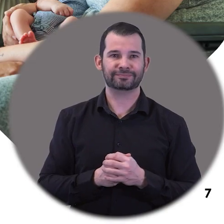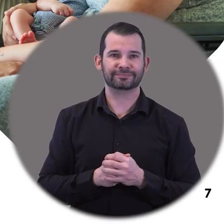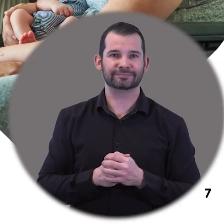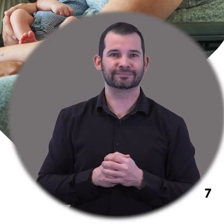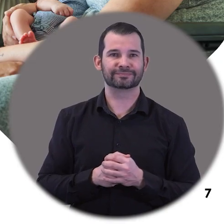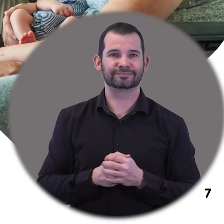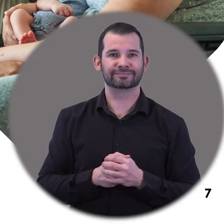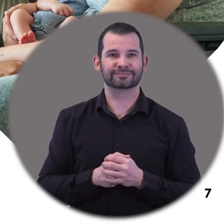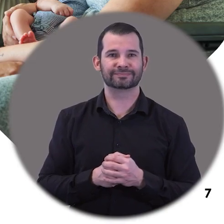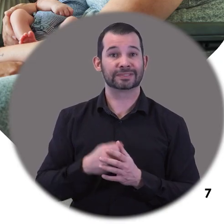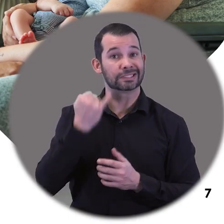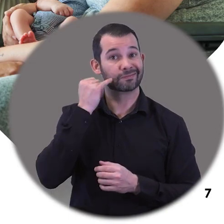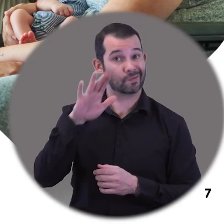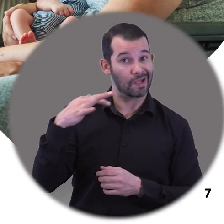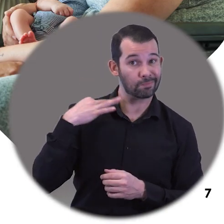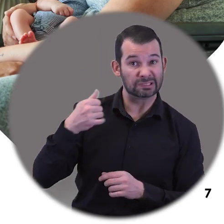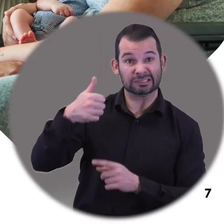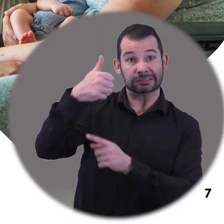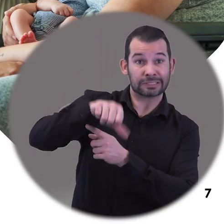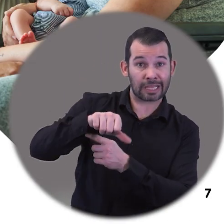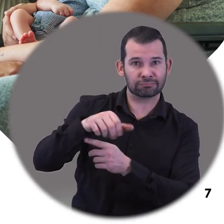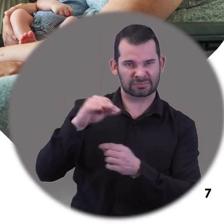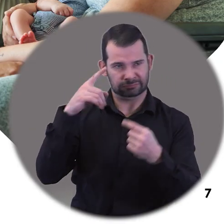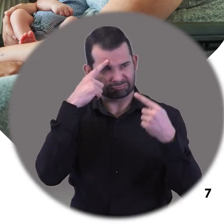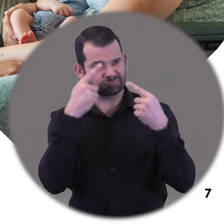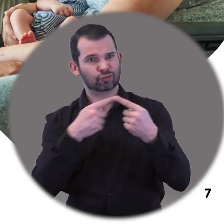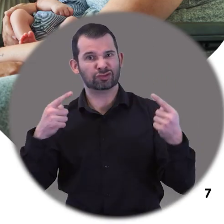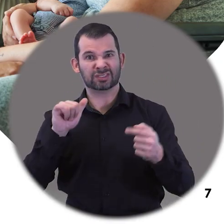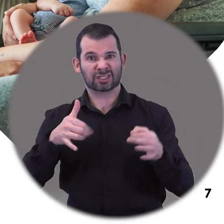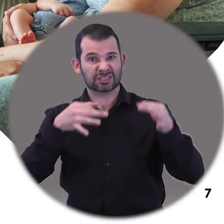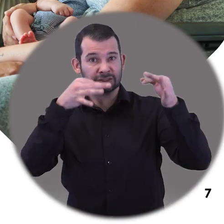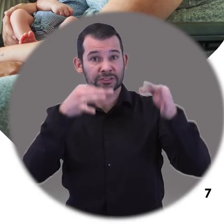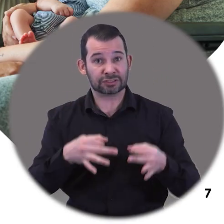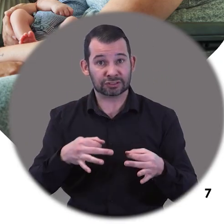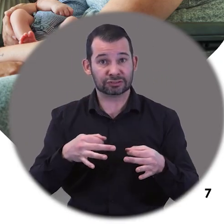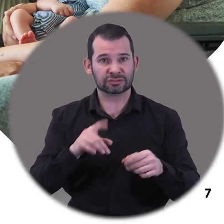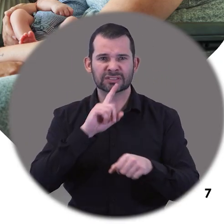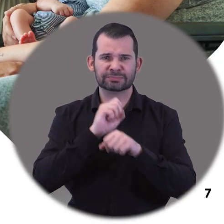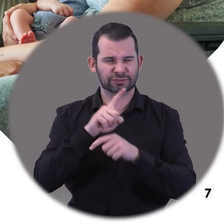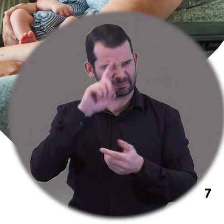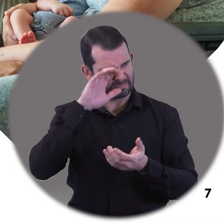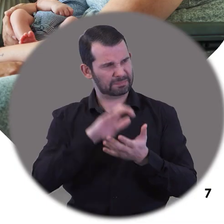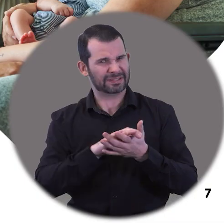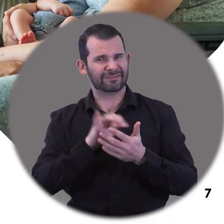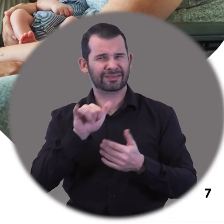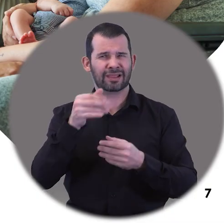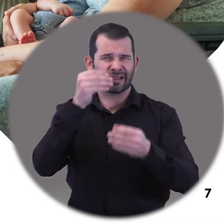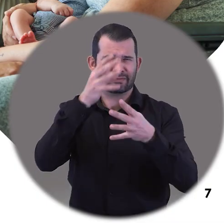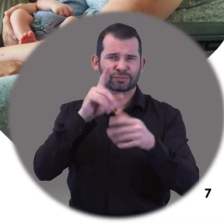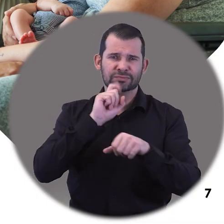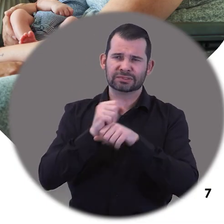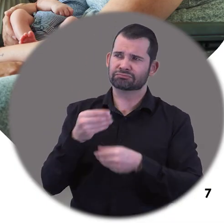If your application was denied and you disagree with the decision and you believe that the information you already